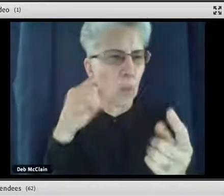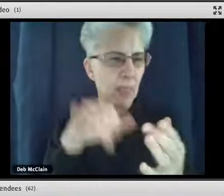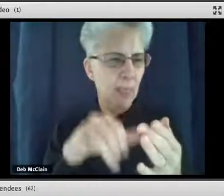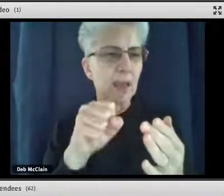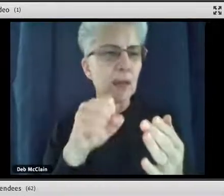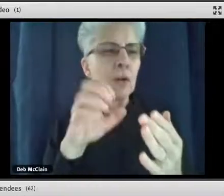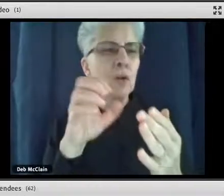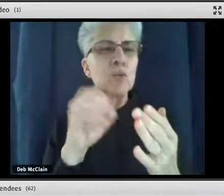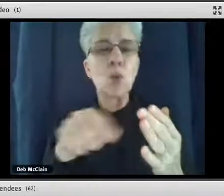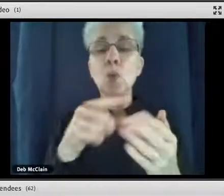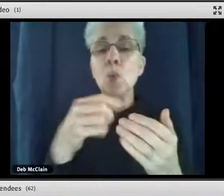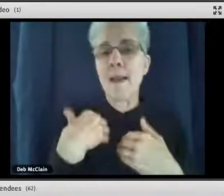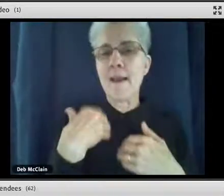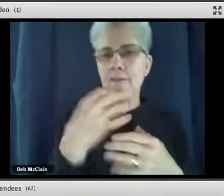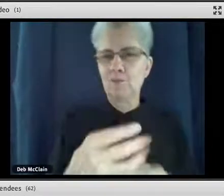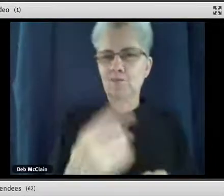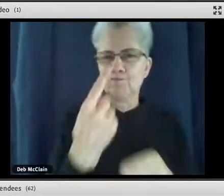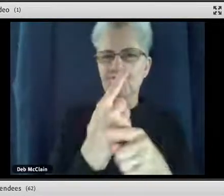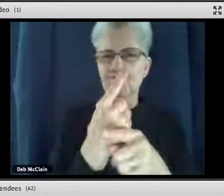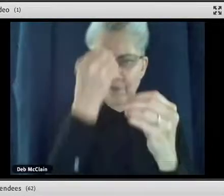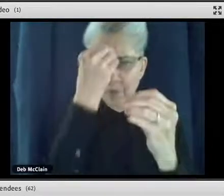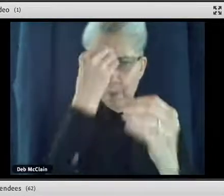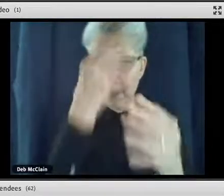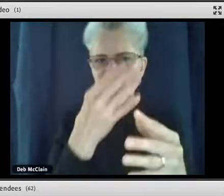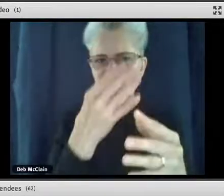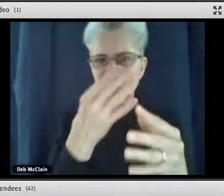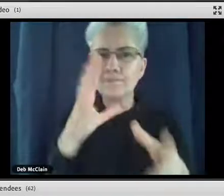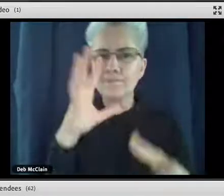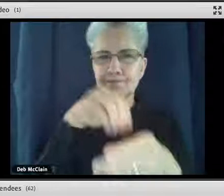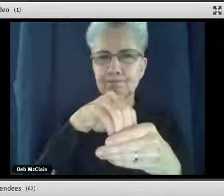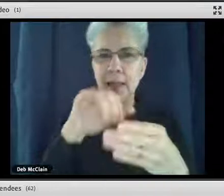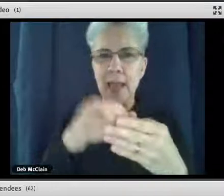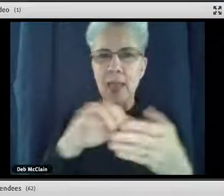so that you will have accurate information in your catalog. Right.